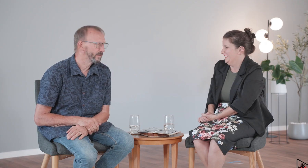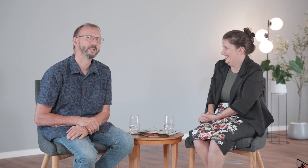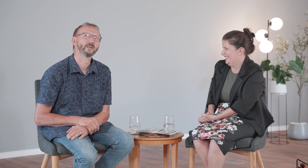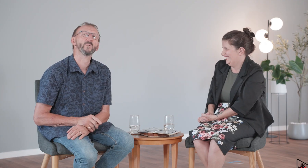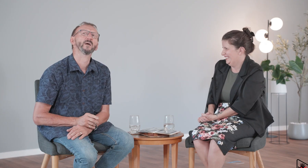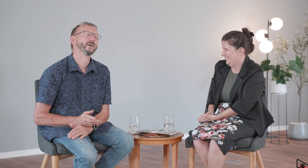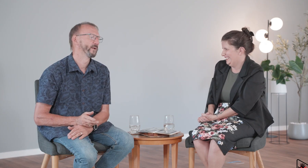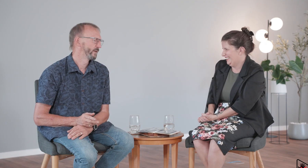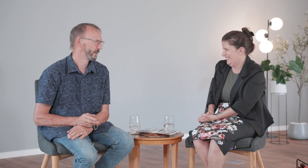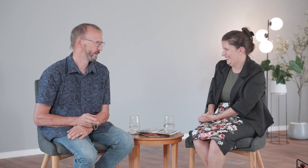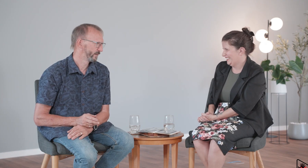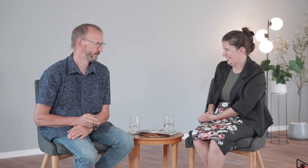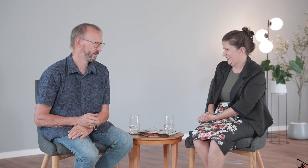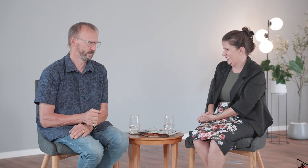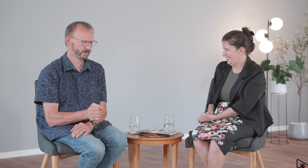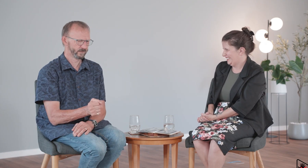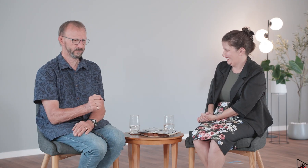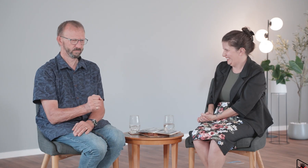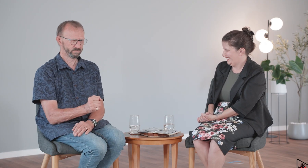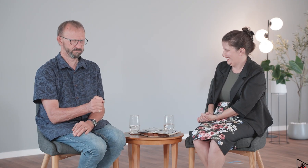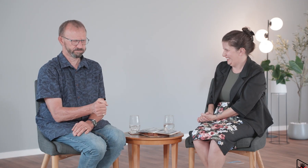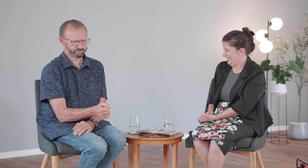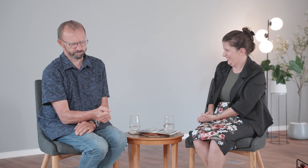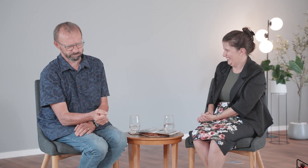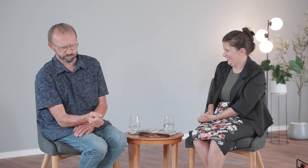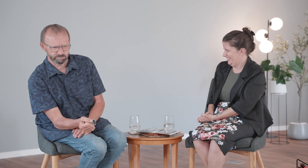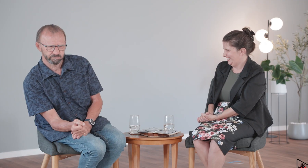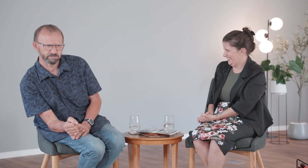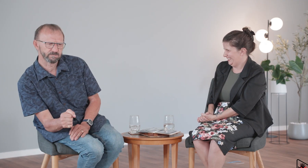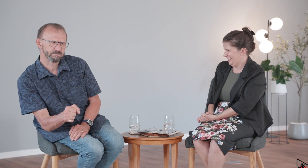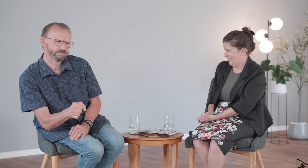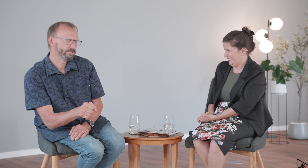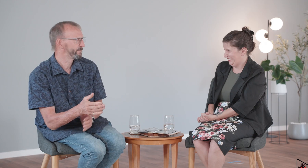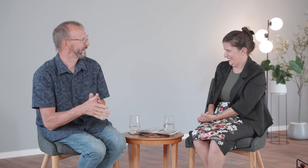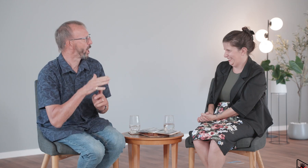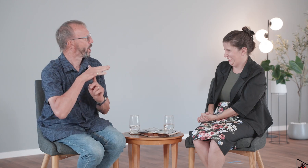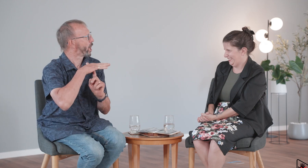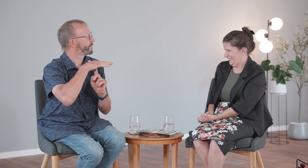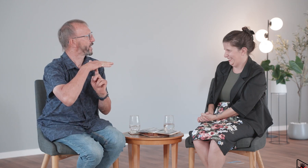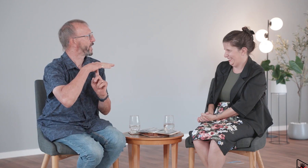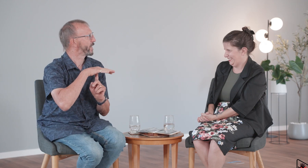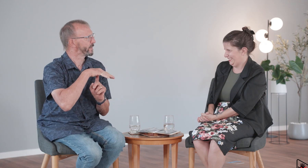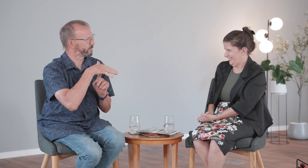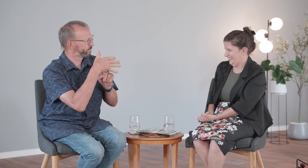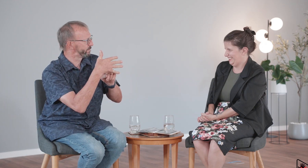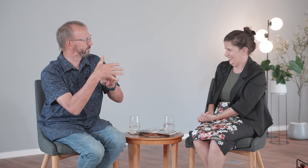I was doing. And I said, "What's up?" And he did this gesture here. And he was meaning this